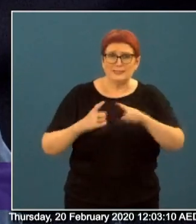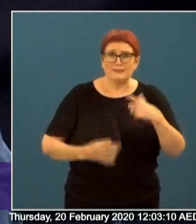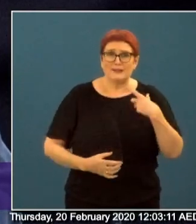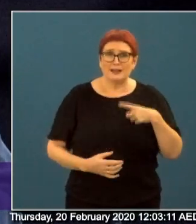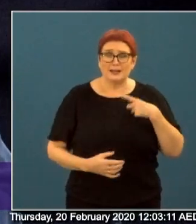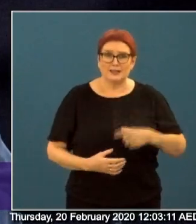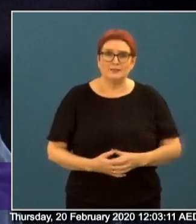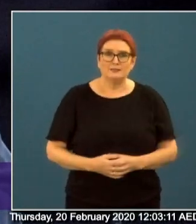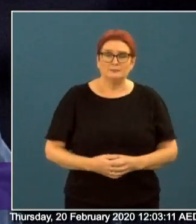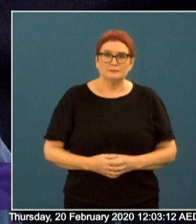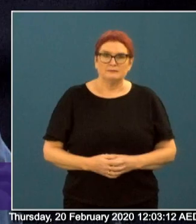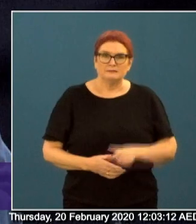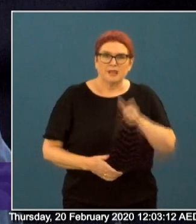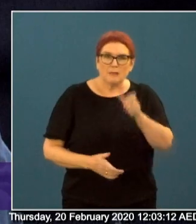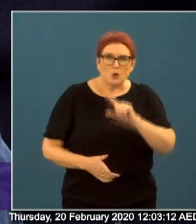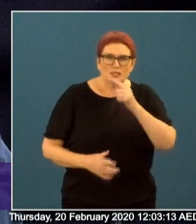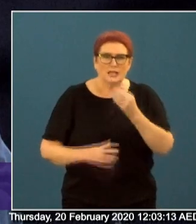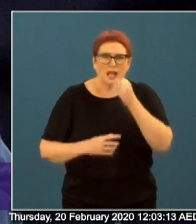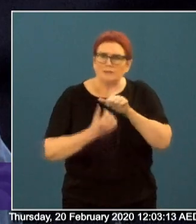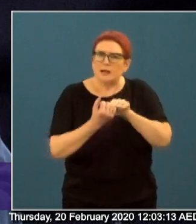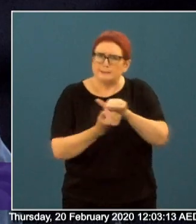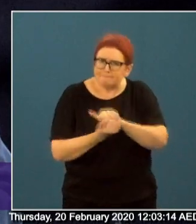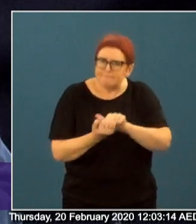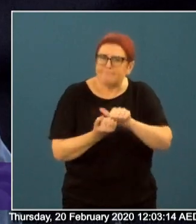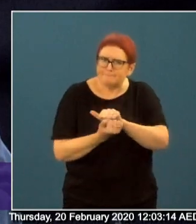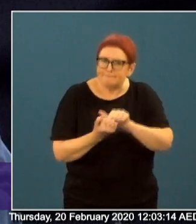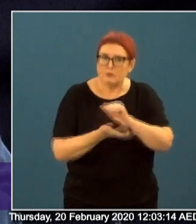the ability to manipulate food in the mouth through to the mechanism